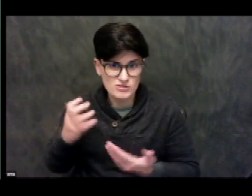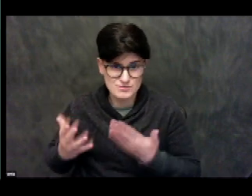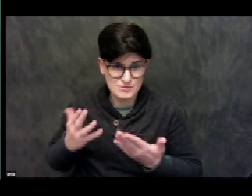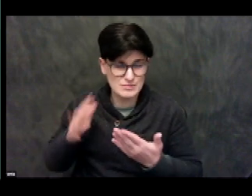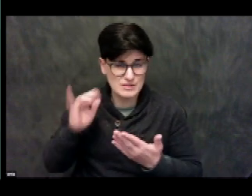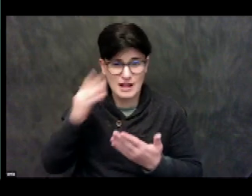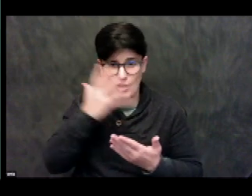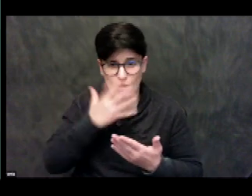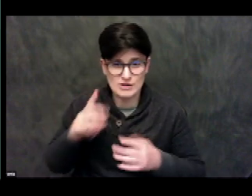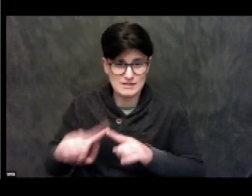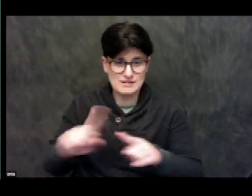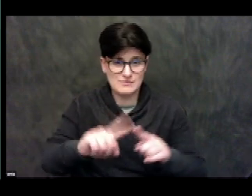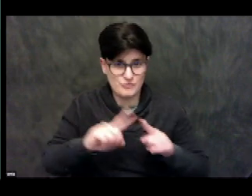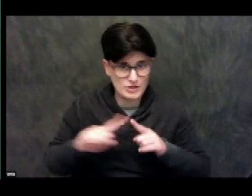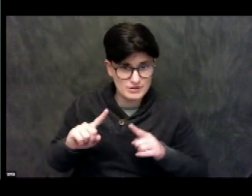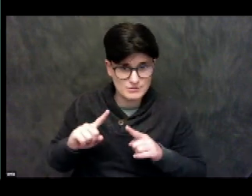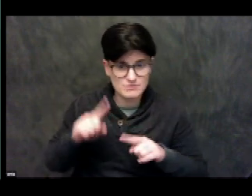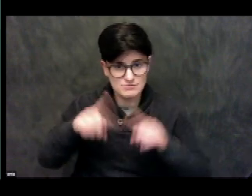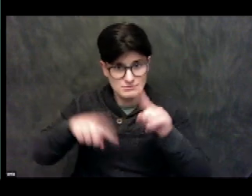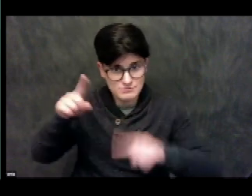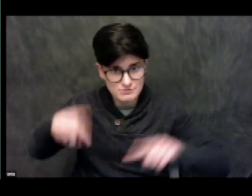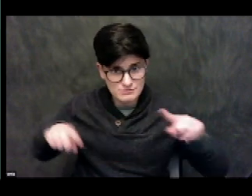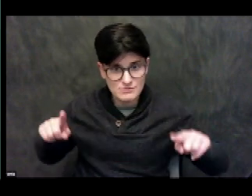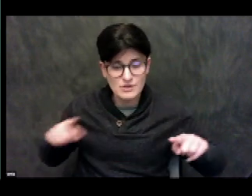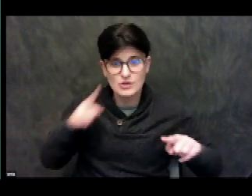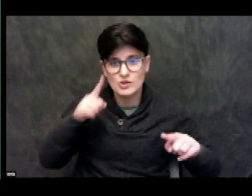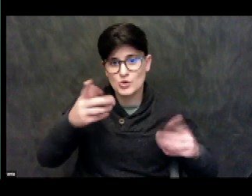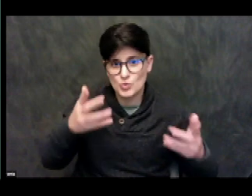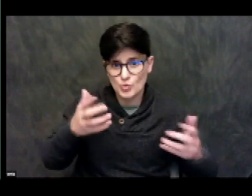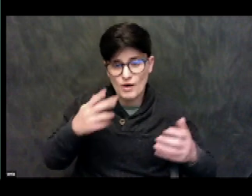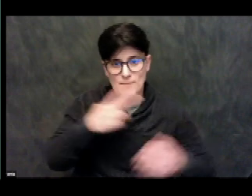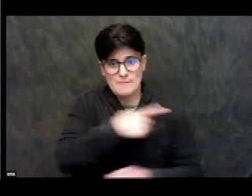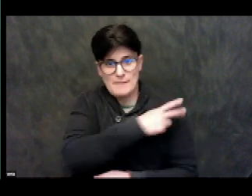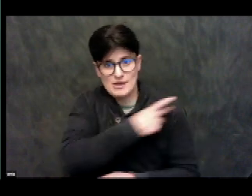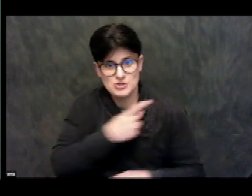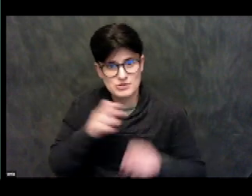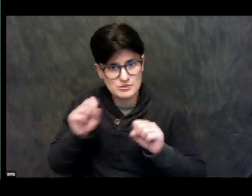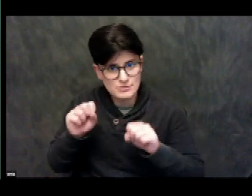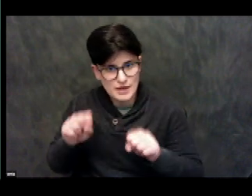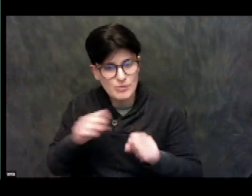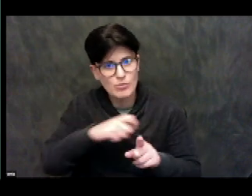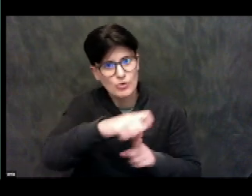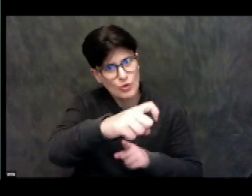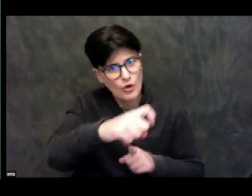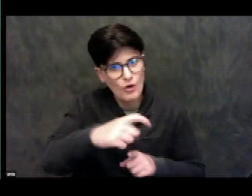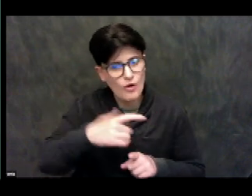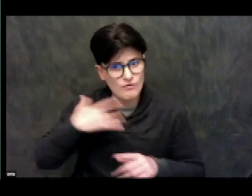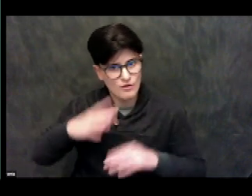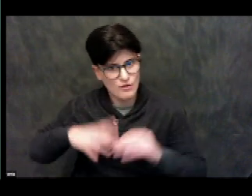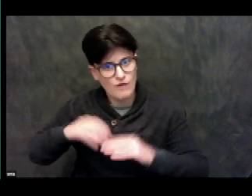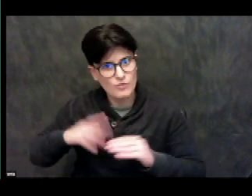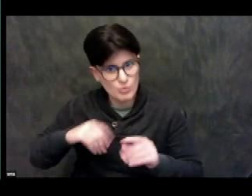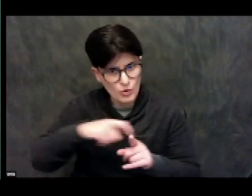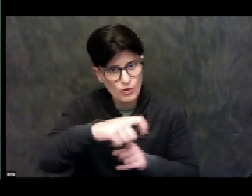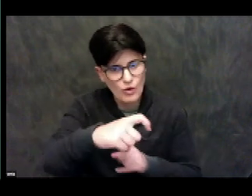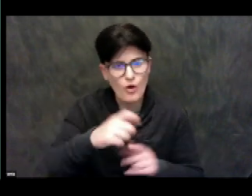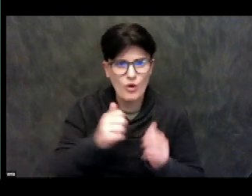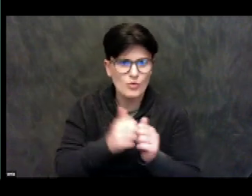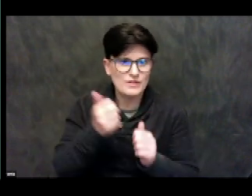patients the ability to call with any different signs would be important to discuss while nothing happens.